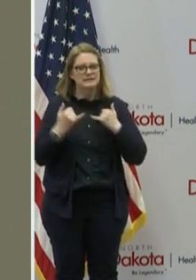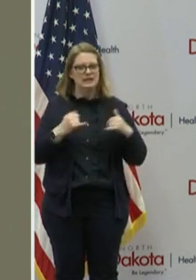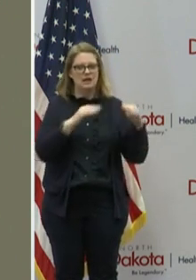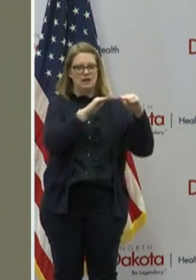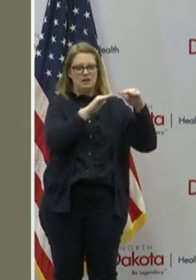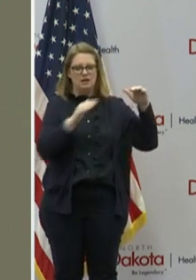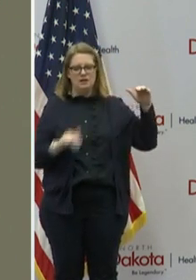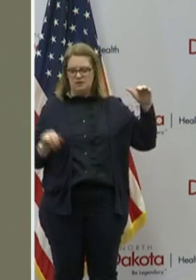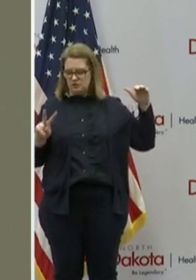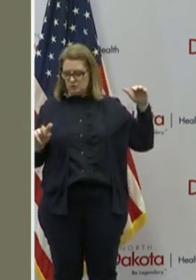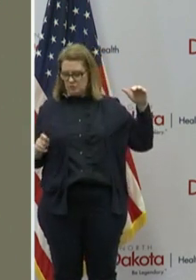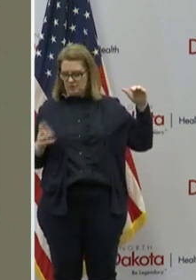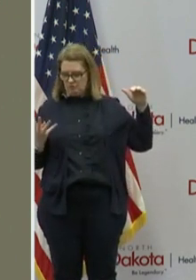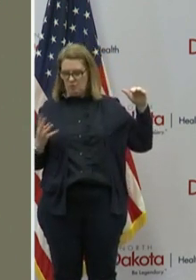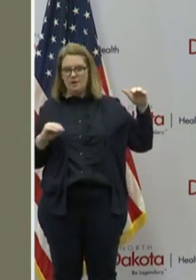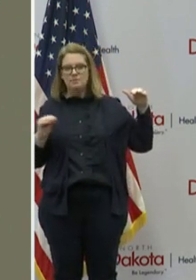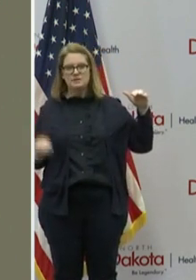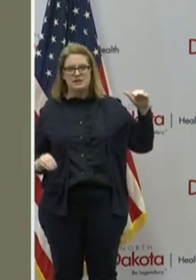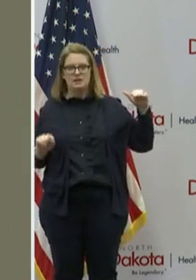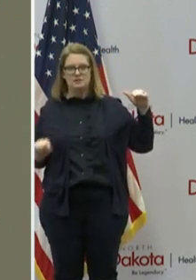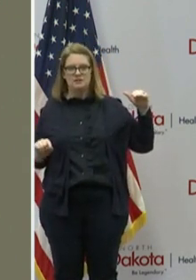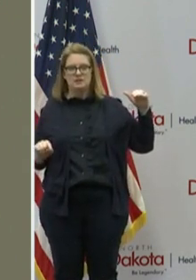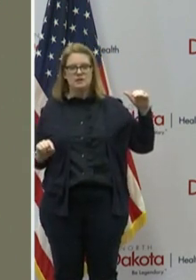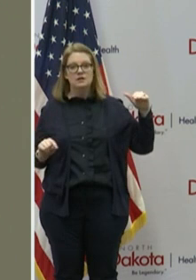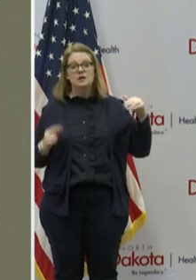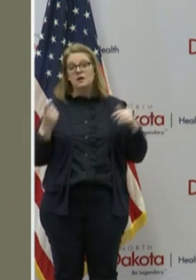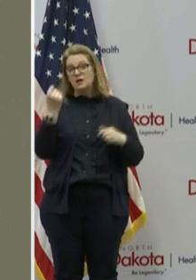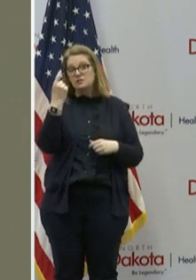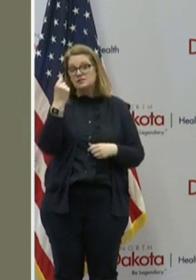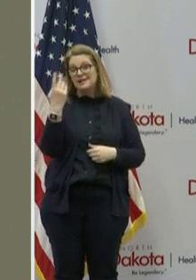ONE OF THE GATING FACTORS THAT